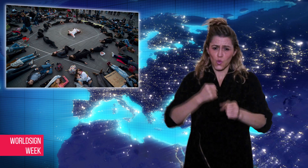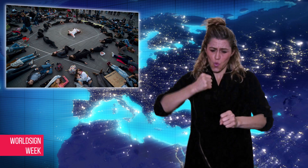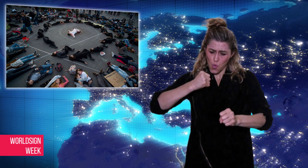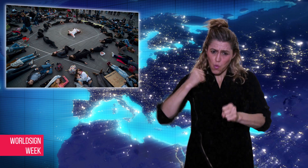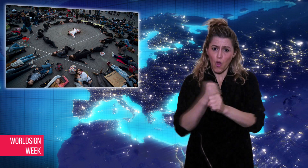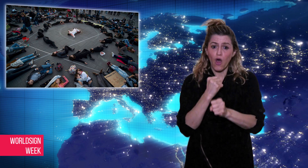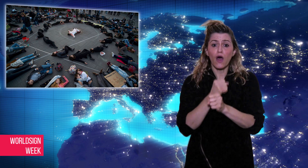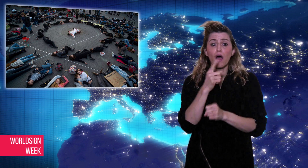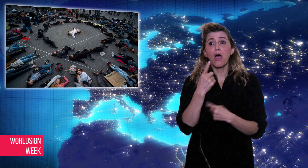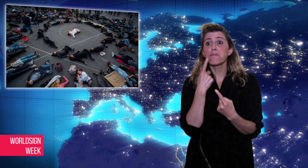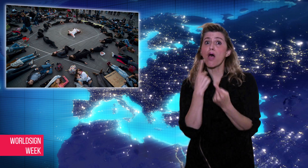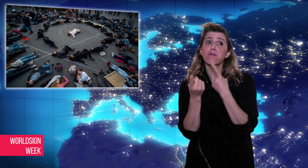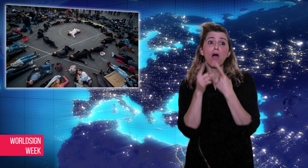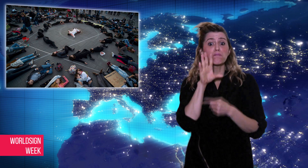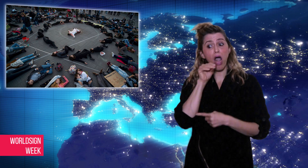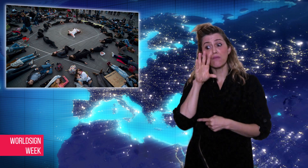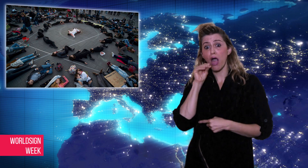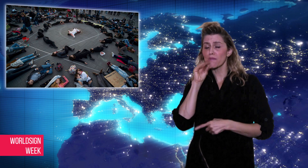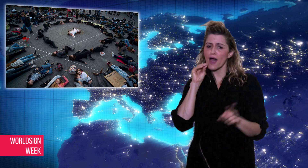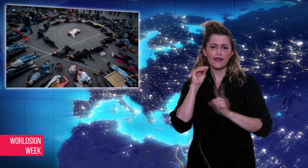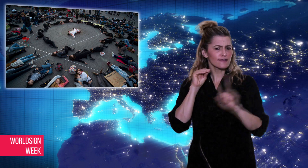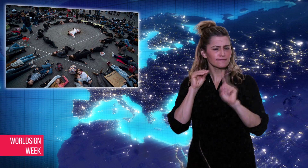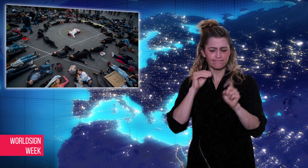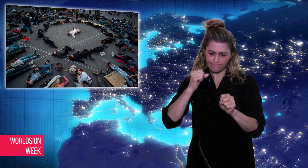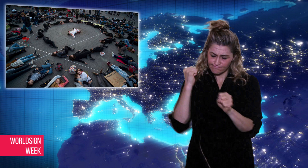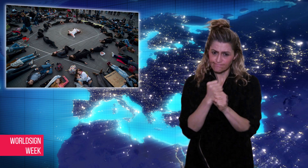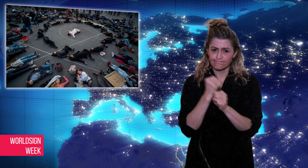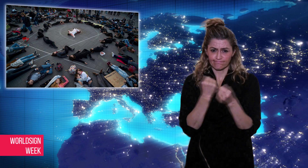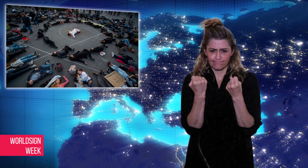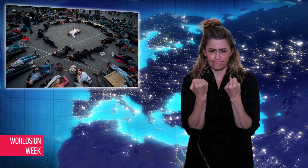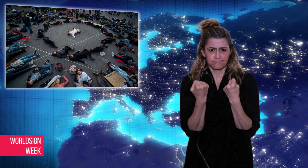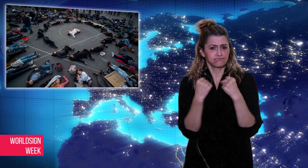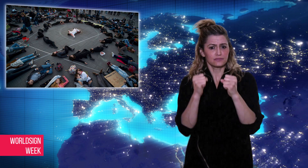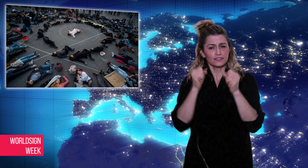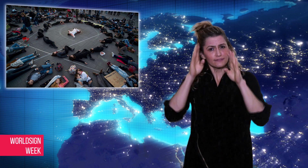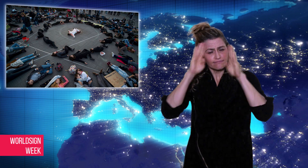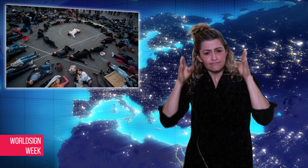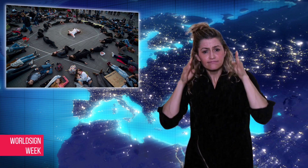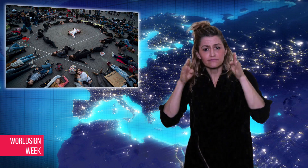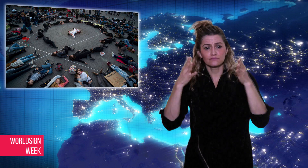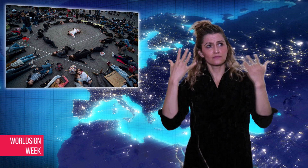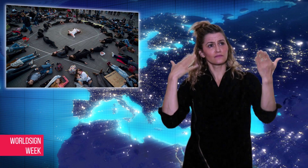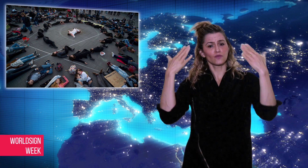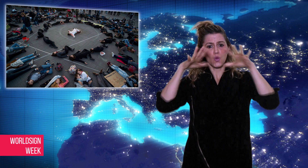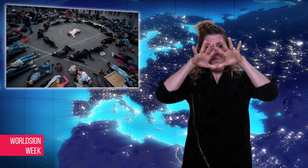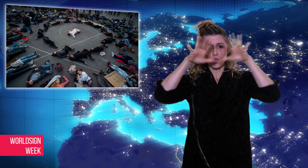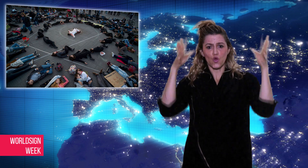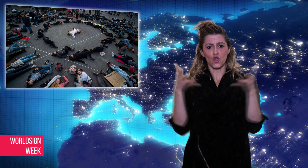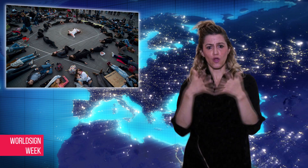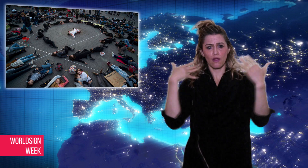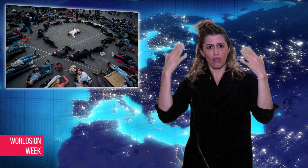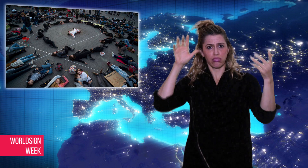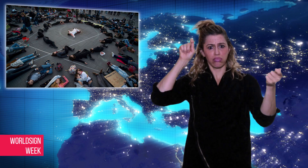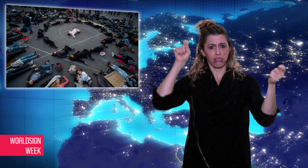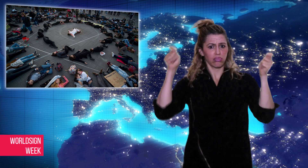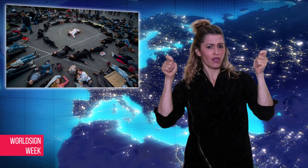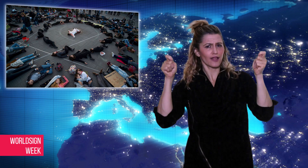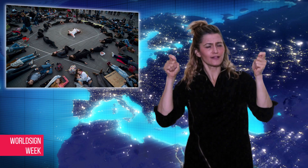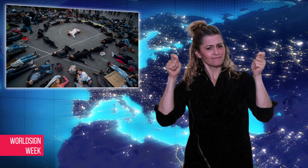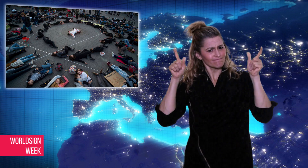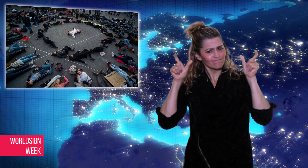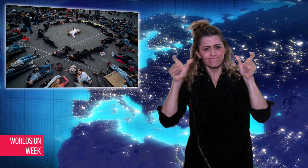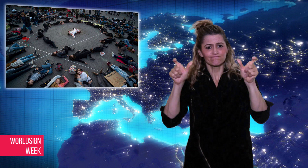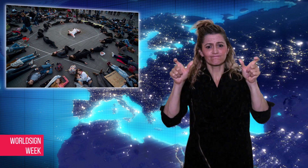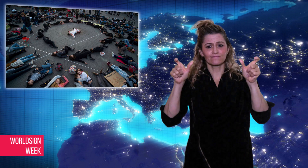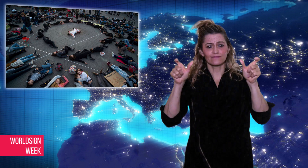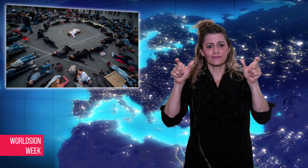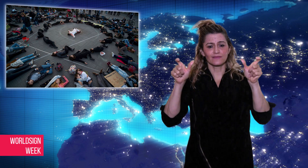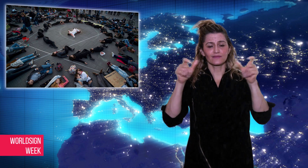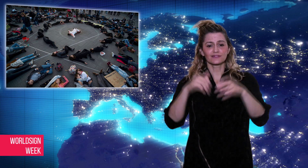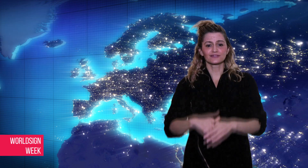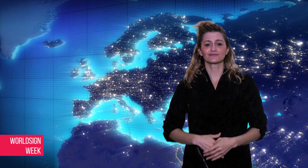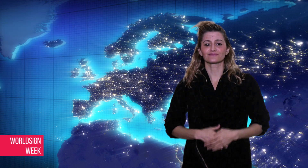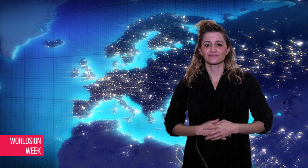steps to combat climate change.